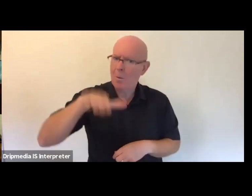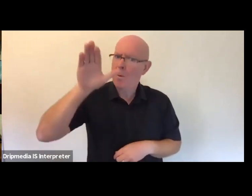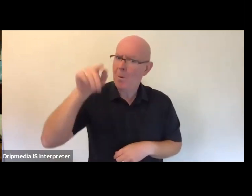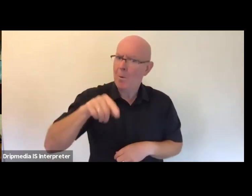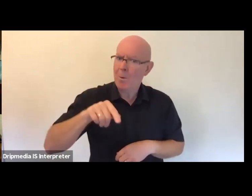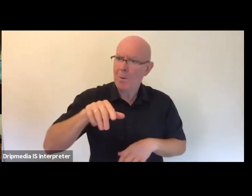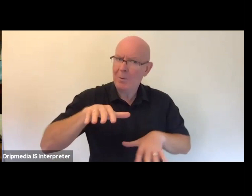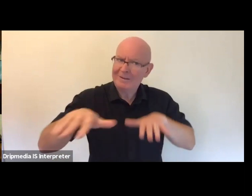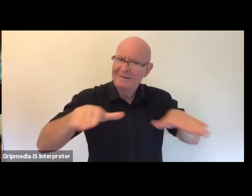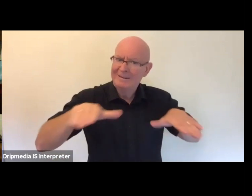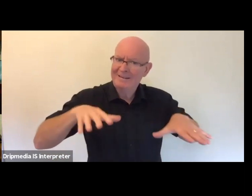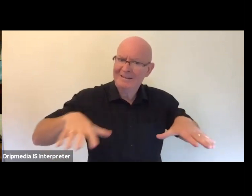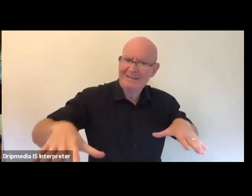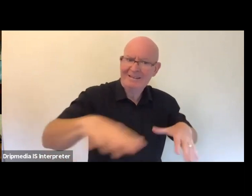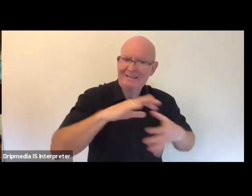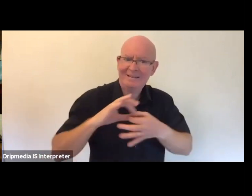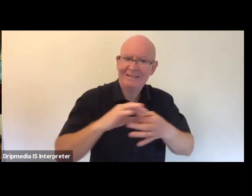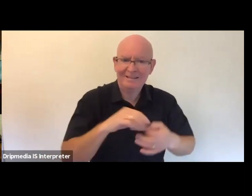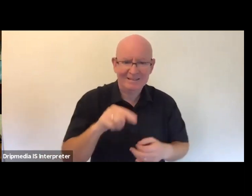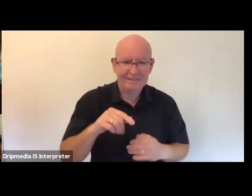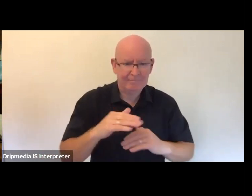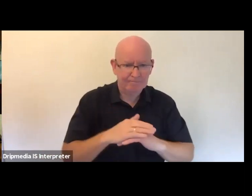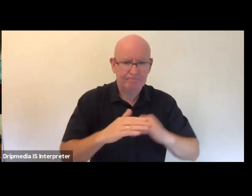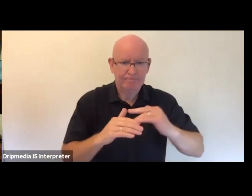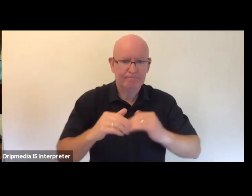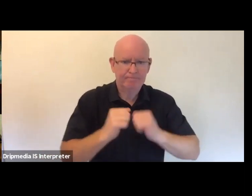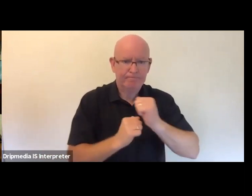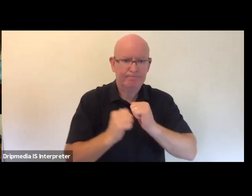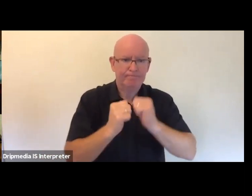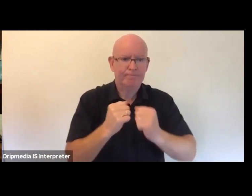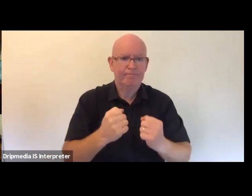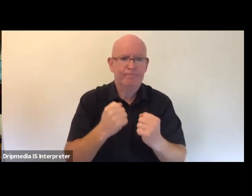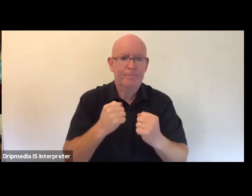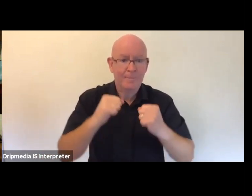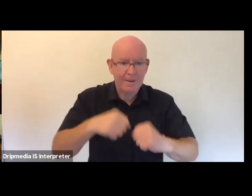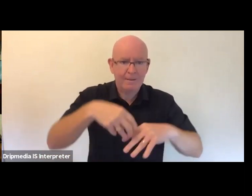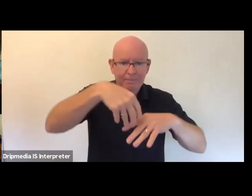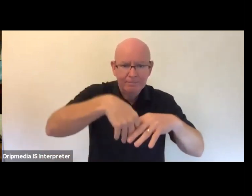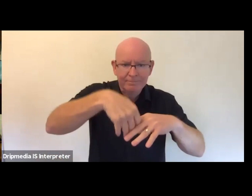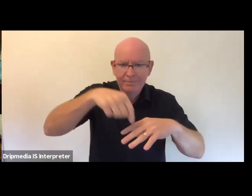Thanks, Karishma. Okay, the next question is from Martina.